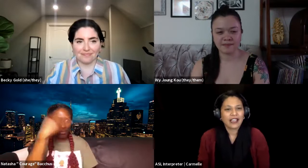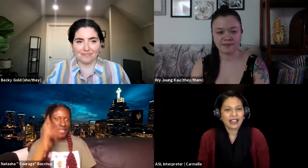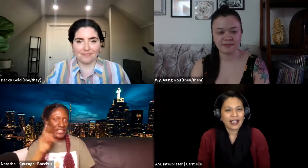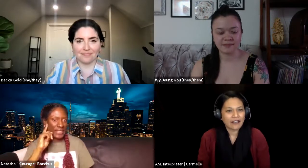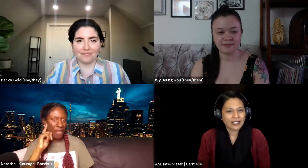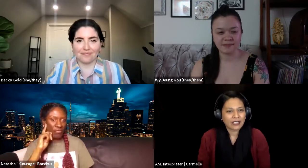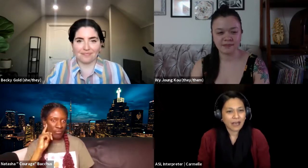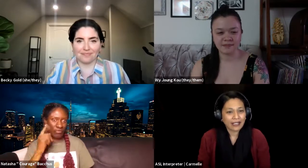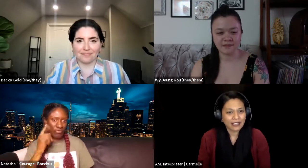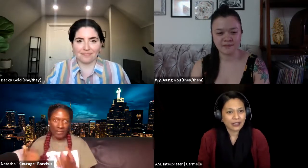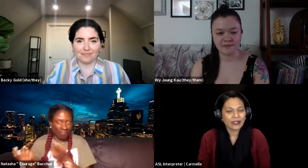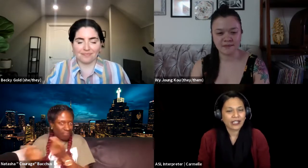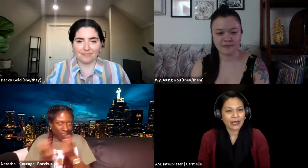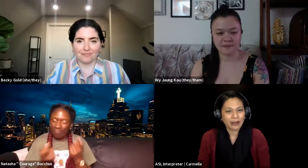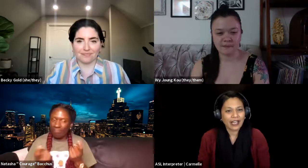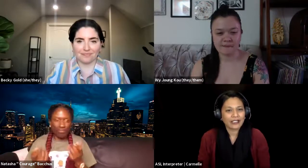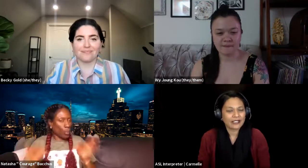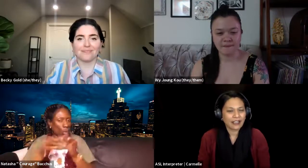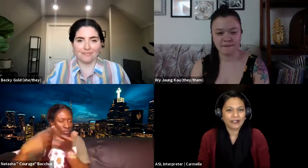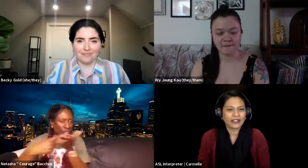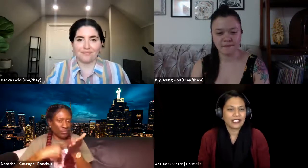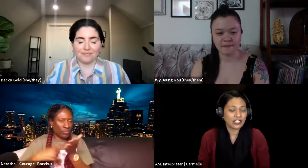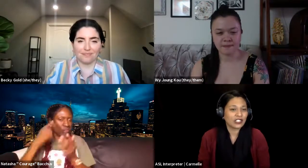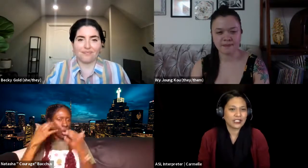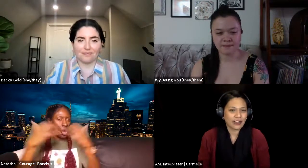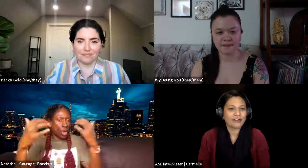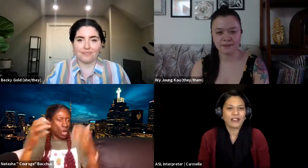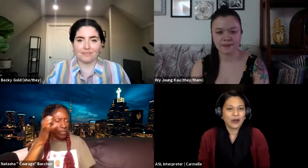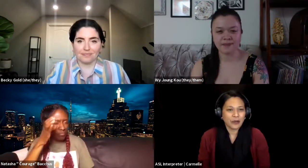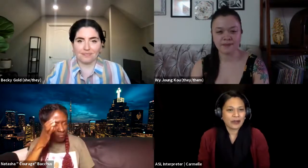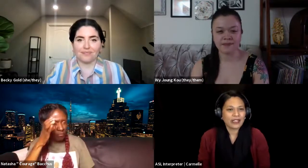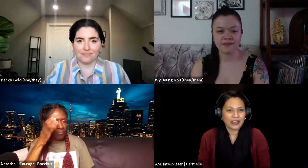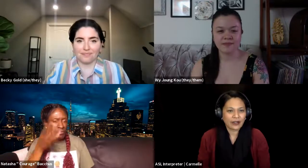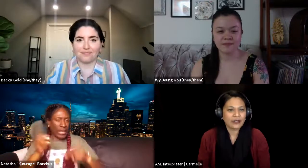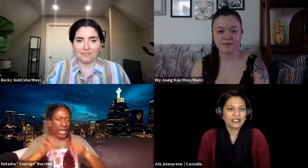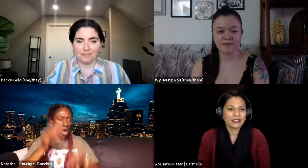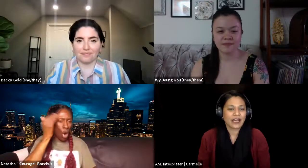and then having these panelists here looking at Black Deaf, Indigenous Deaf women here to